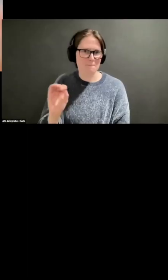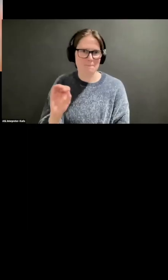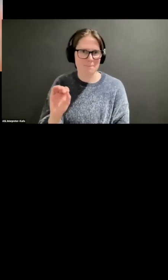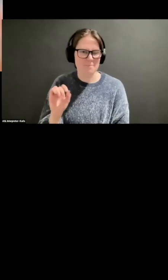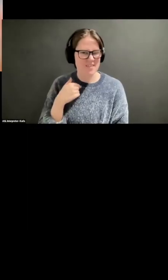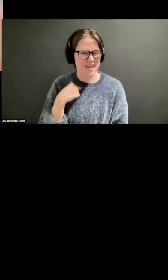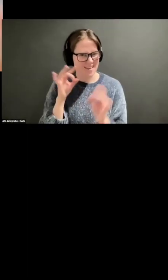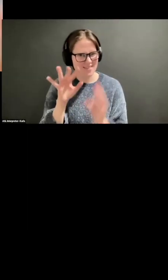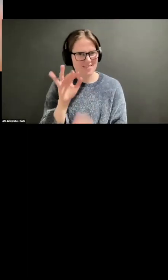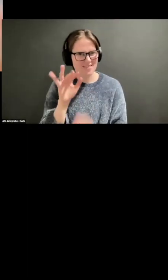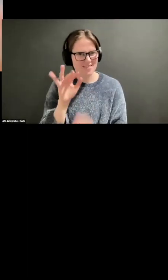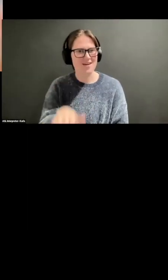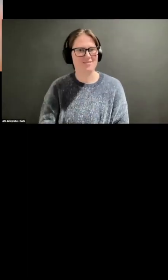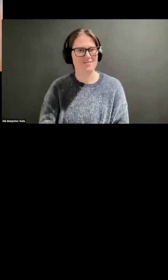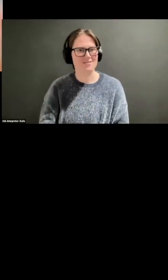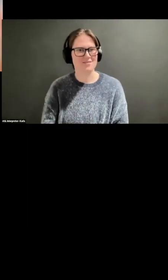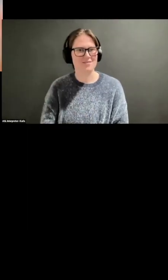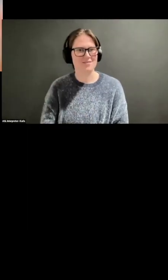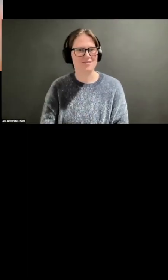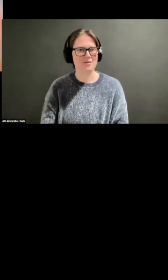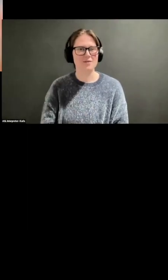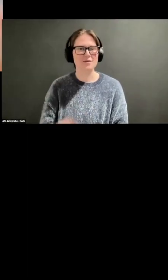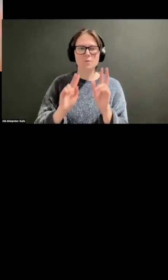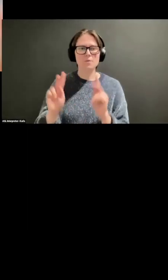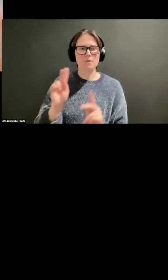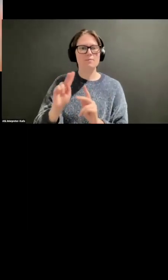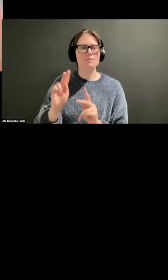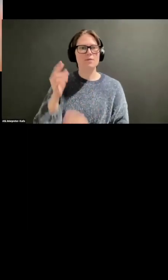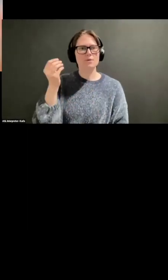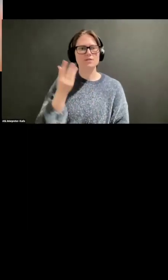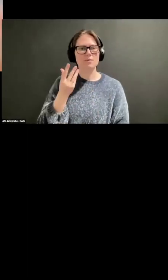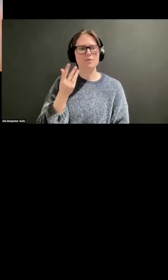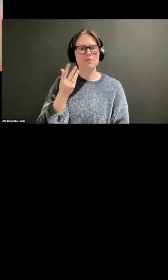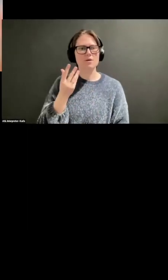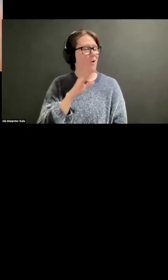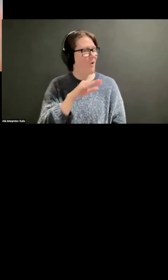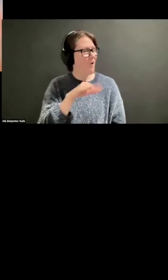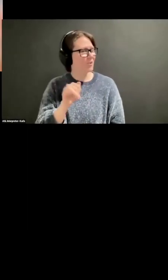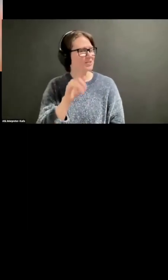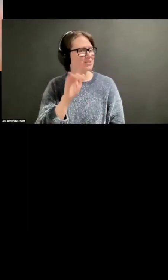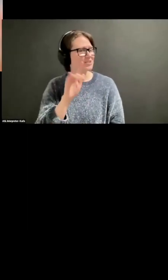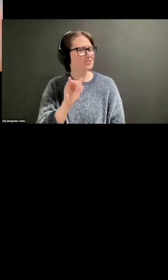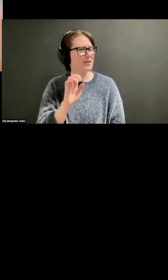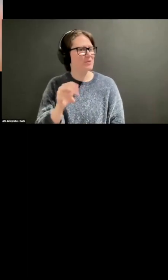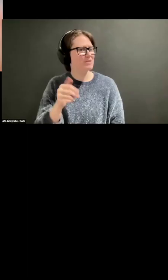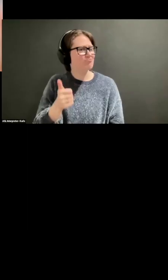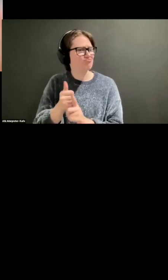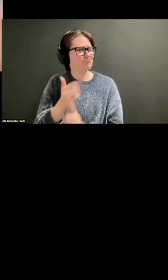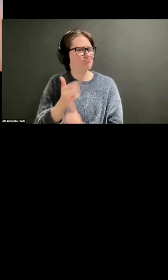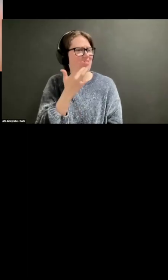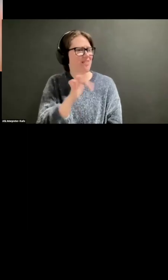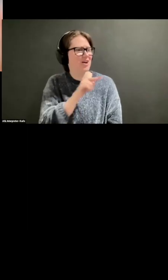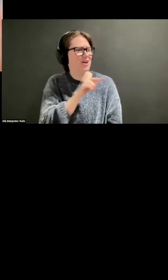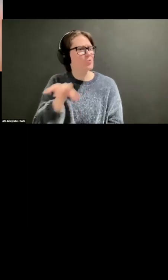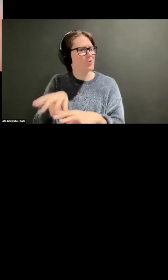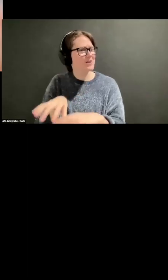when people say to me, oh you know Jellybean is so lucky that you adopted her. Do you think like she